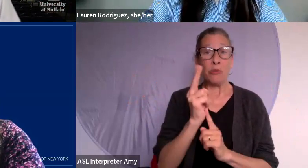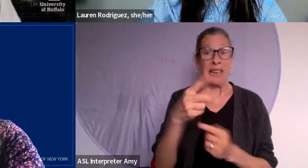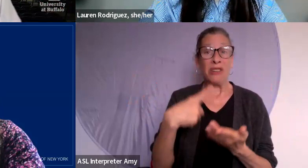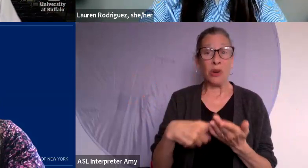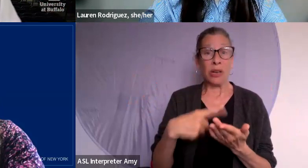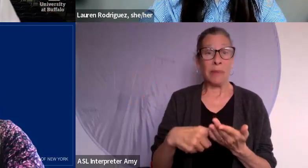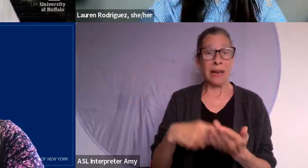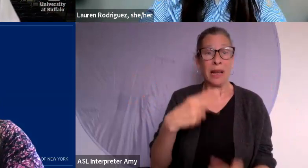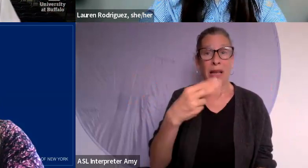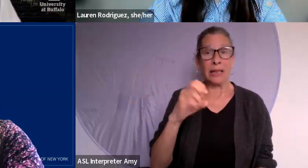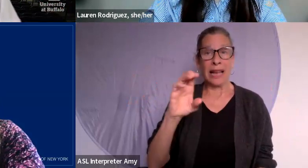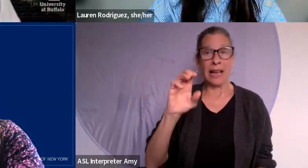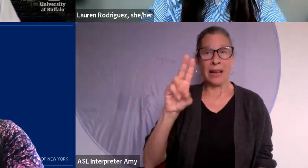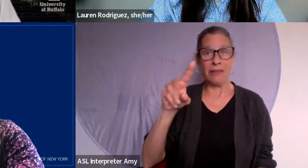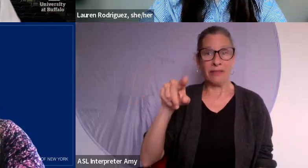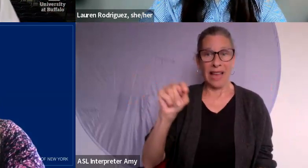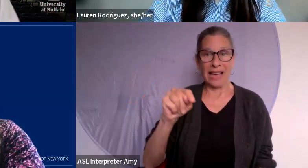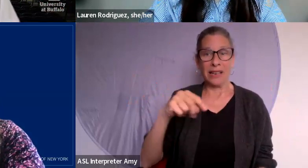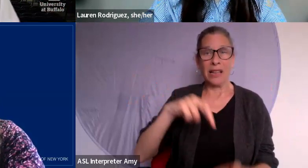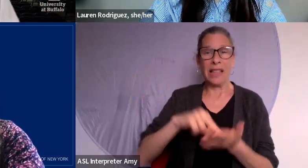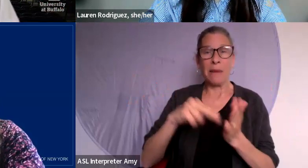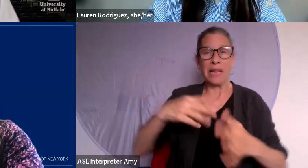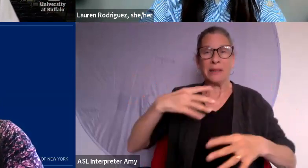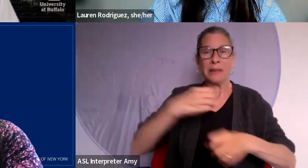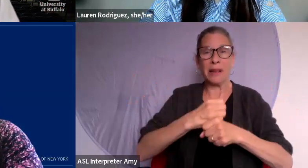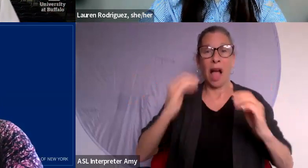heck that that stands for the higher education community